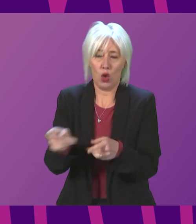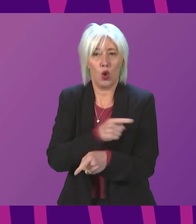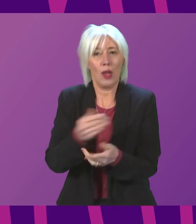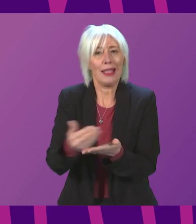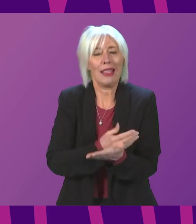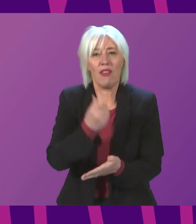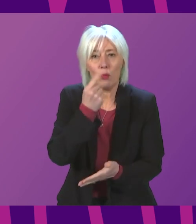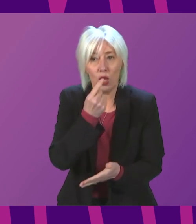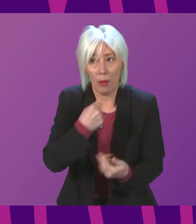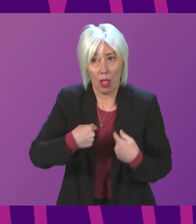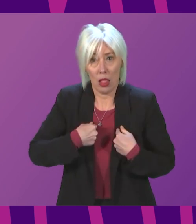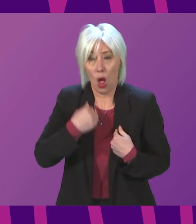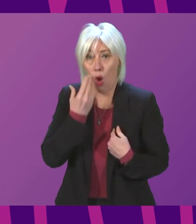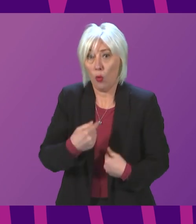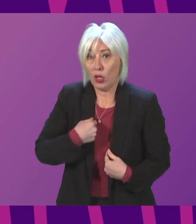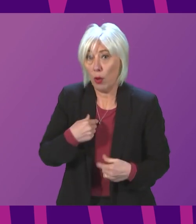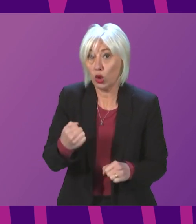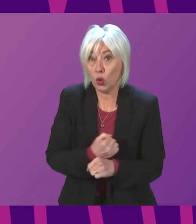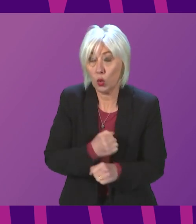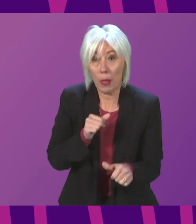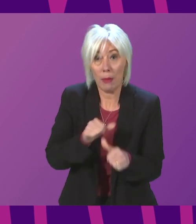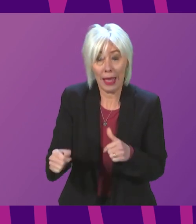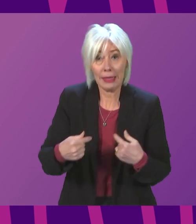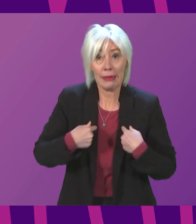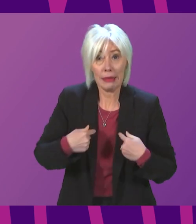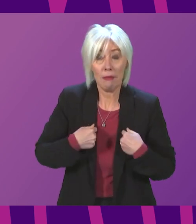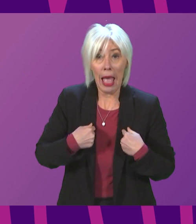will always do, to the best of my ability.